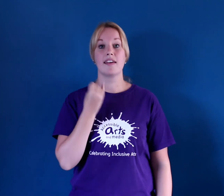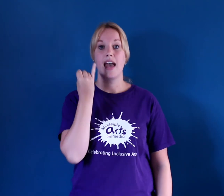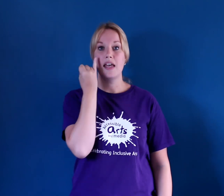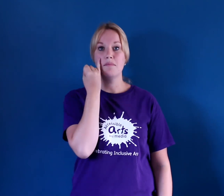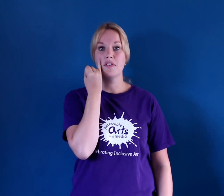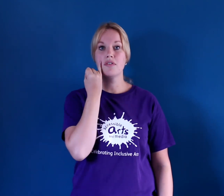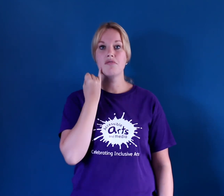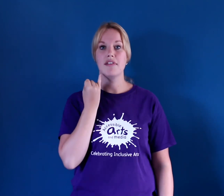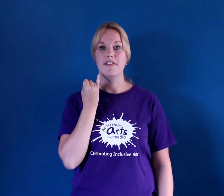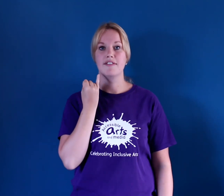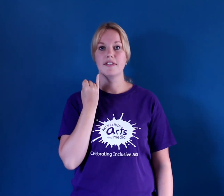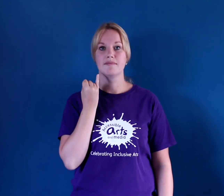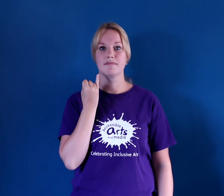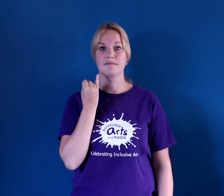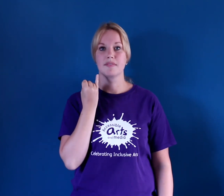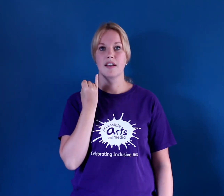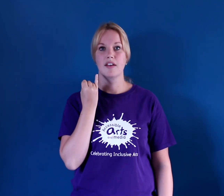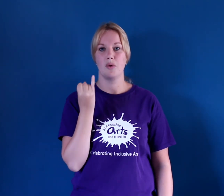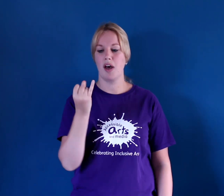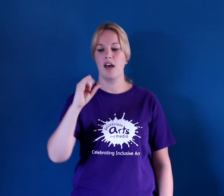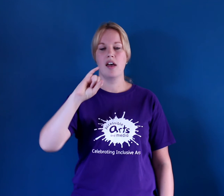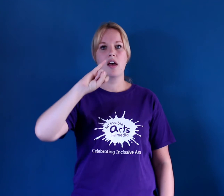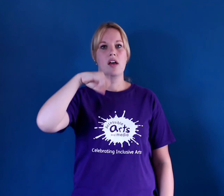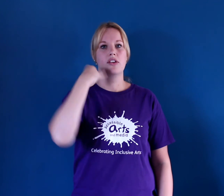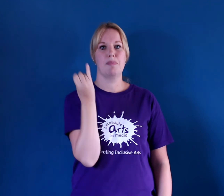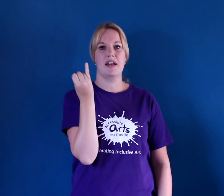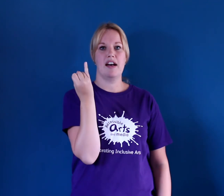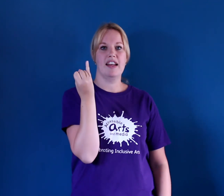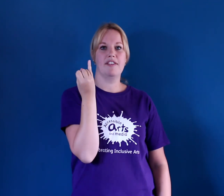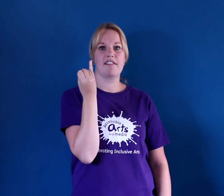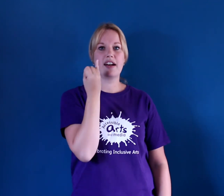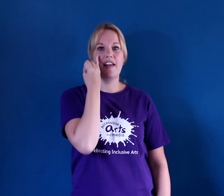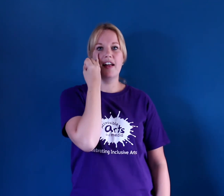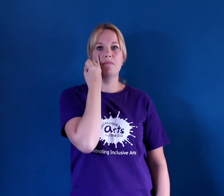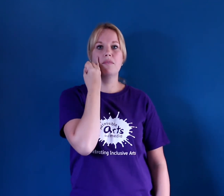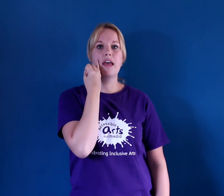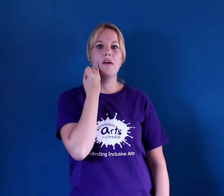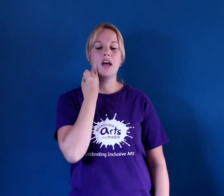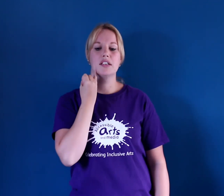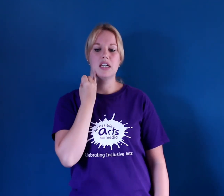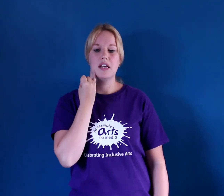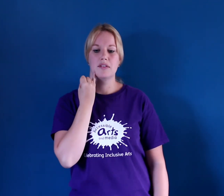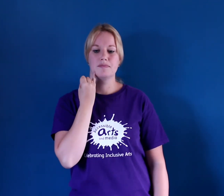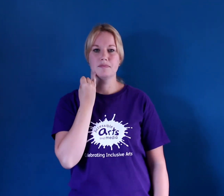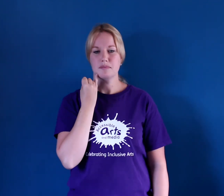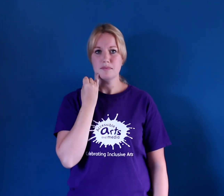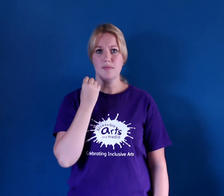Came to grief. So we’re spinning our little finger round like that and then down our cheek.